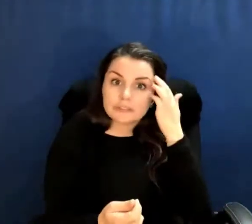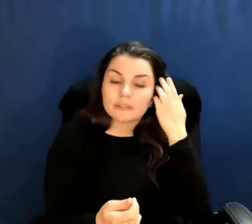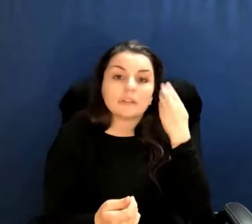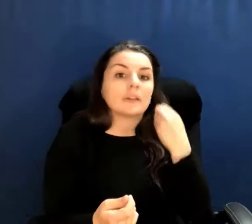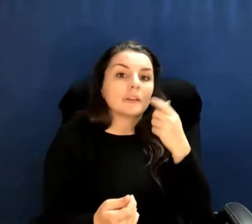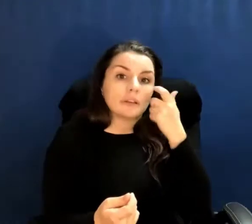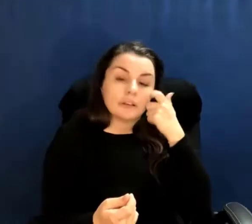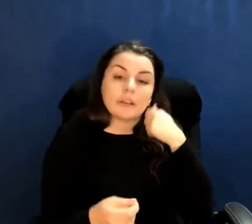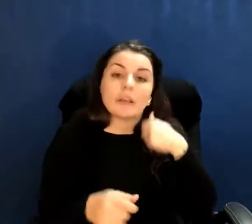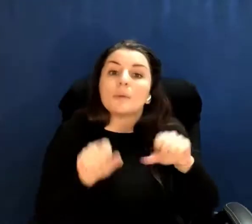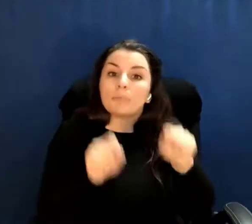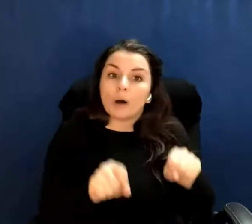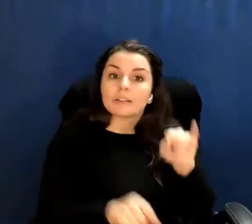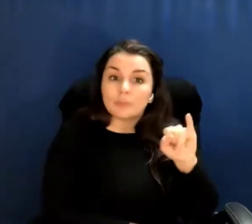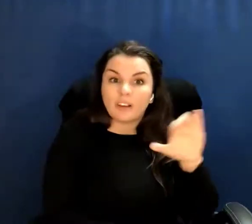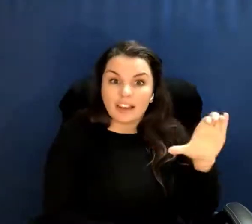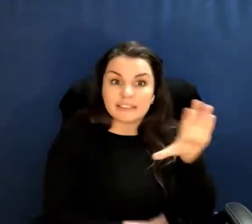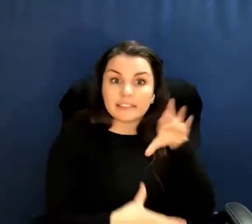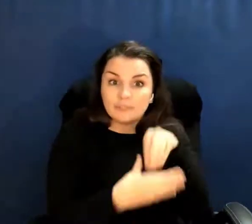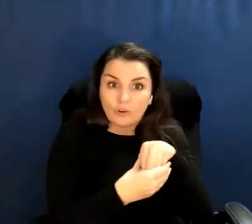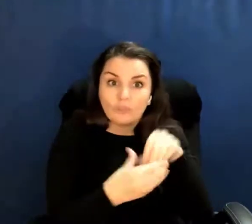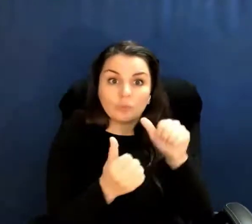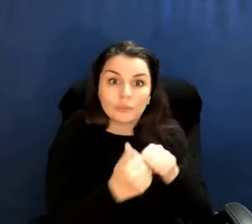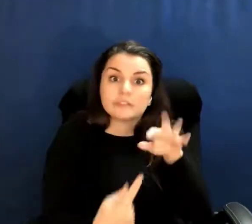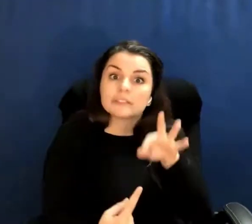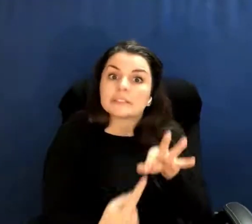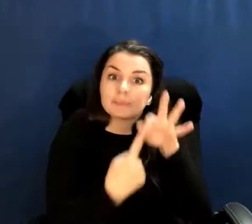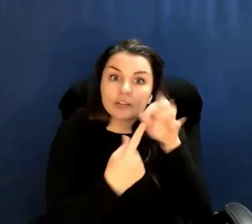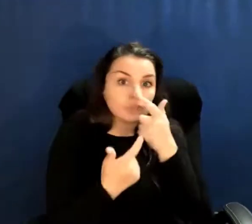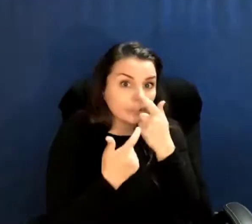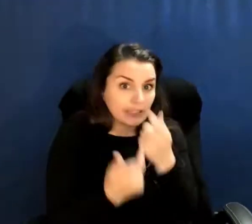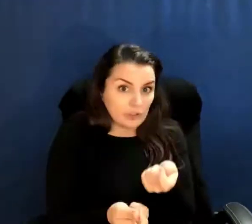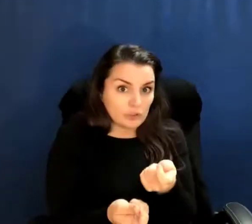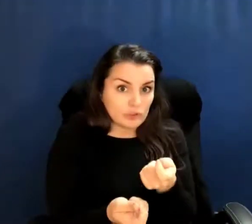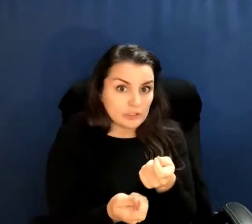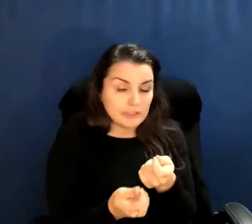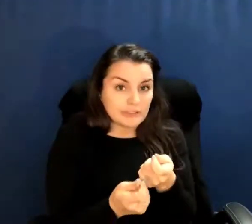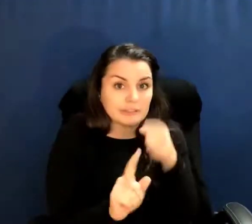to be on a Notice of Special Interest and point to one of these opportunities.